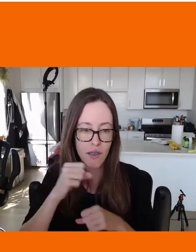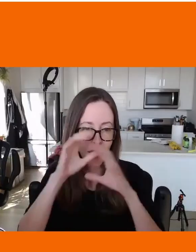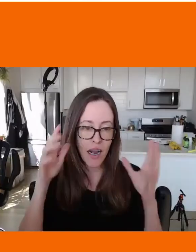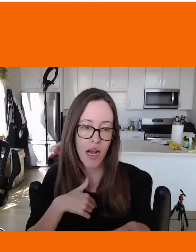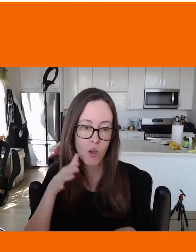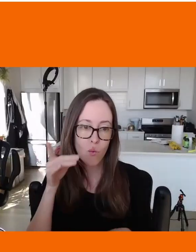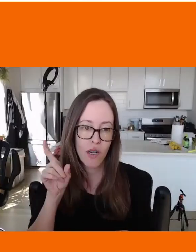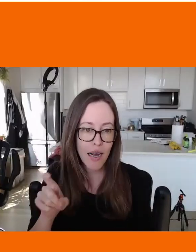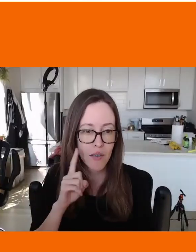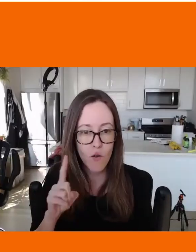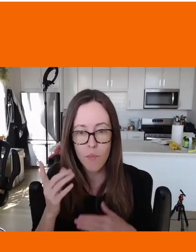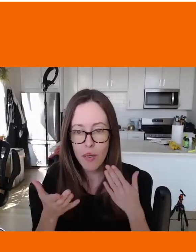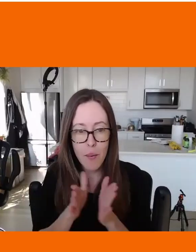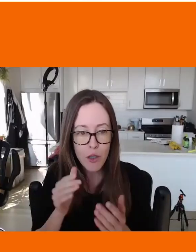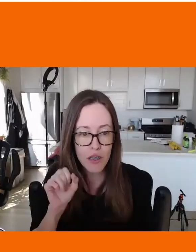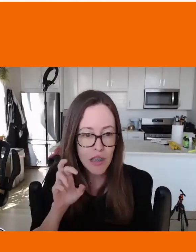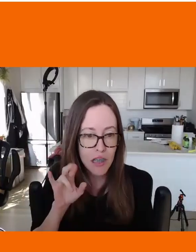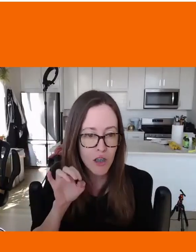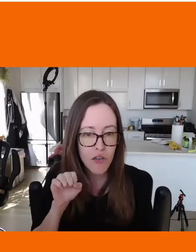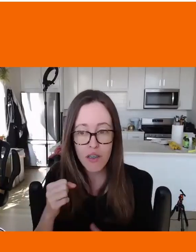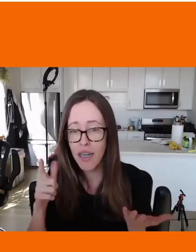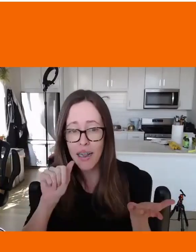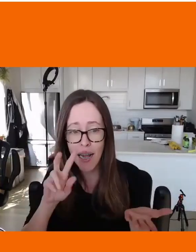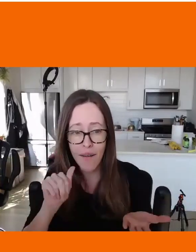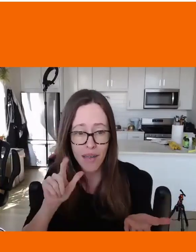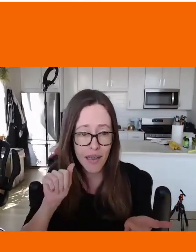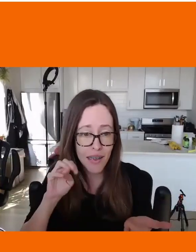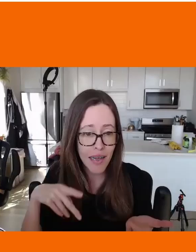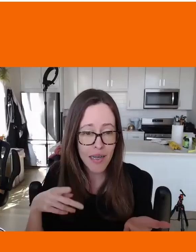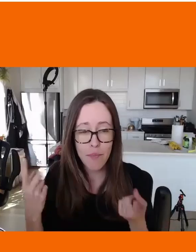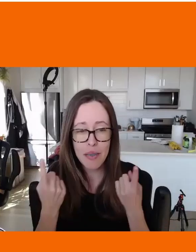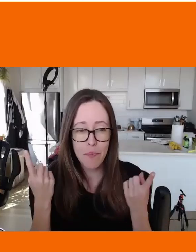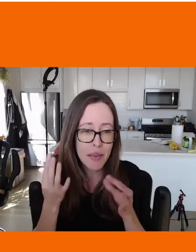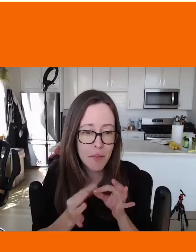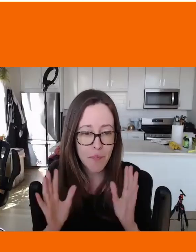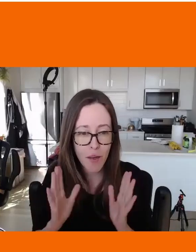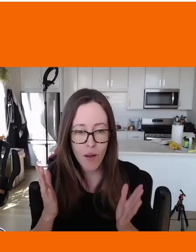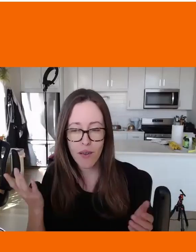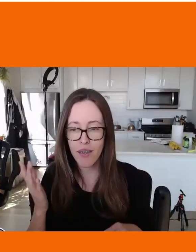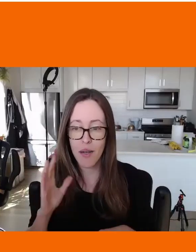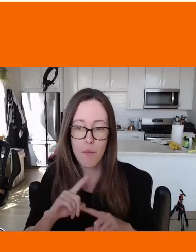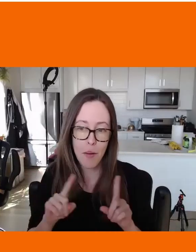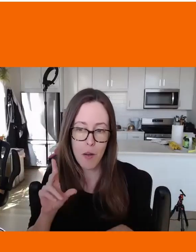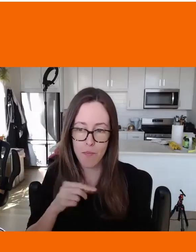And I think she envisioned that I would ask for maybe a book series, maybe a lava lamp, something simple, cool like that.